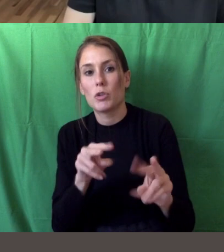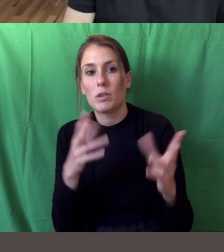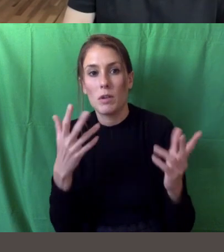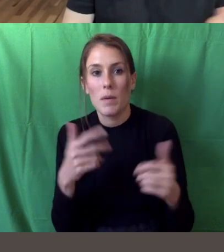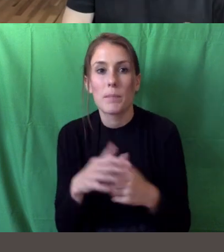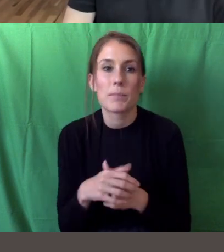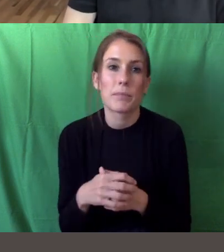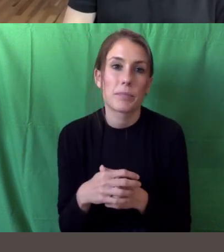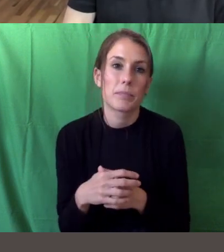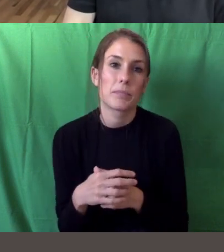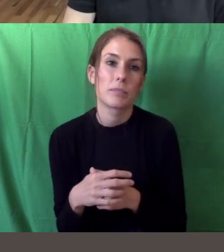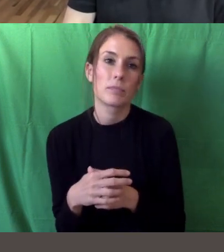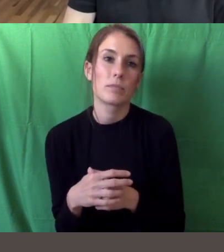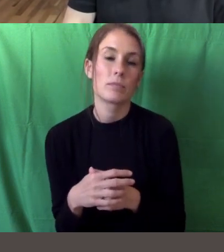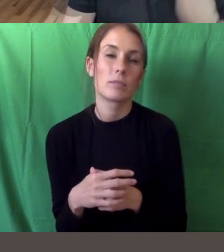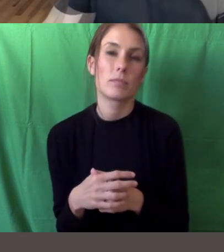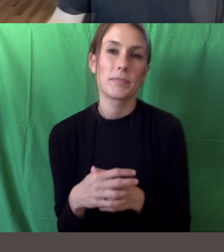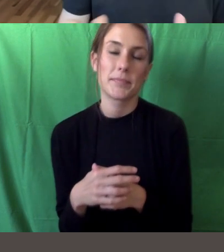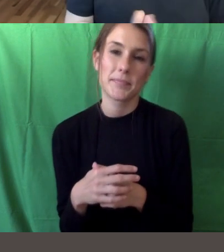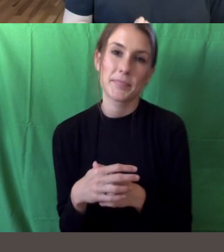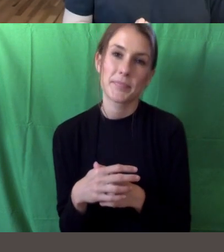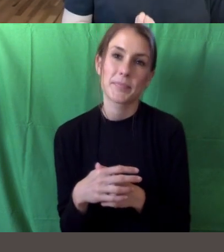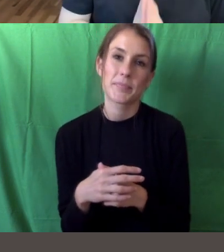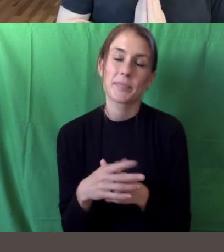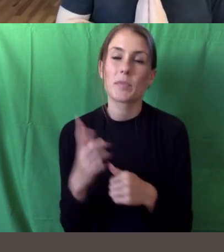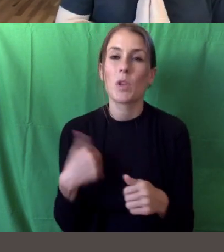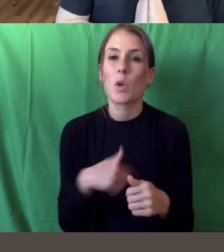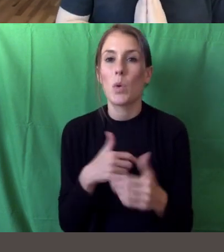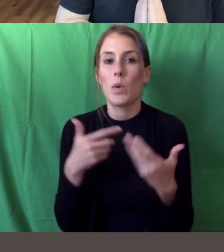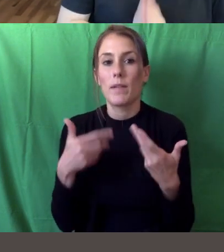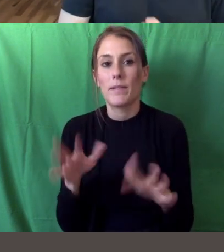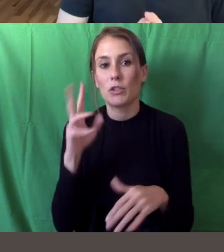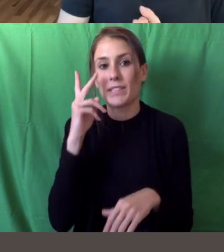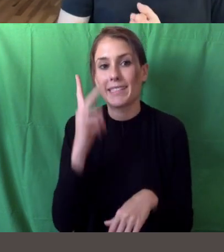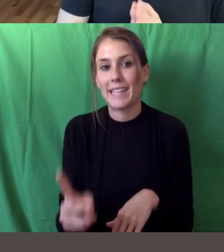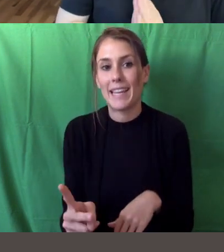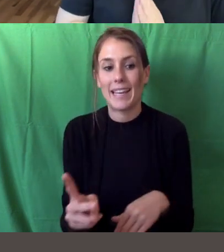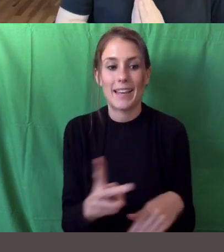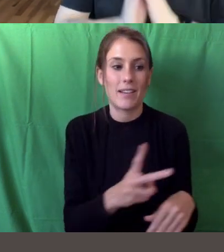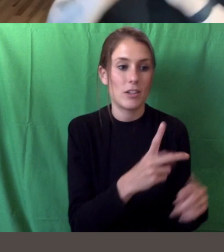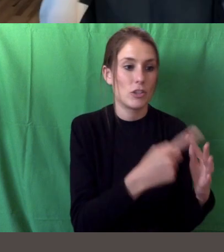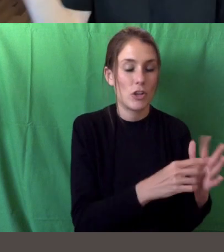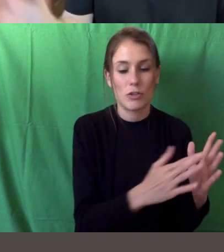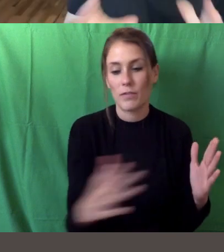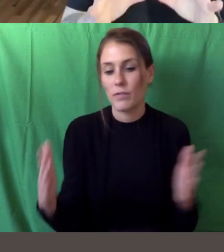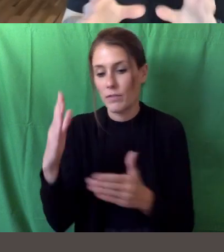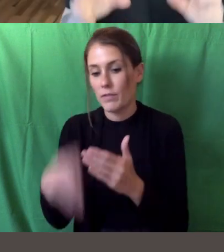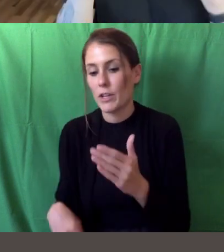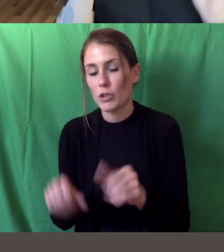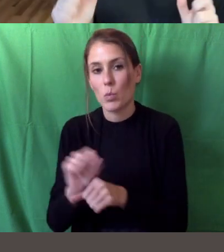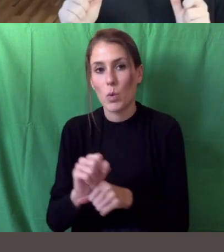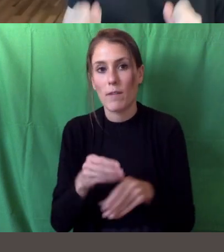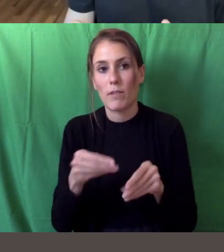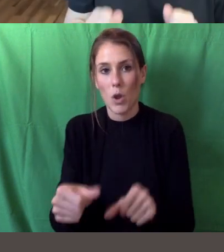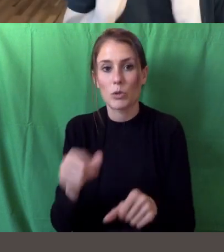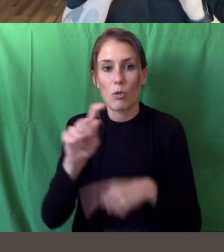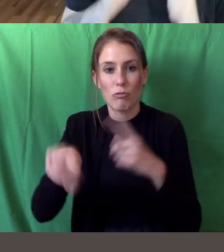right from the context that I like to work in. All right. So we've seen an end-to-end workflow. So let's wrap that up and go over the azd workflow